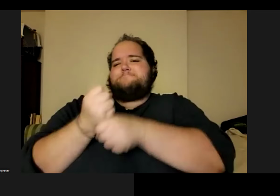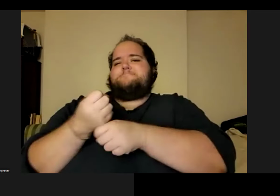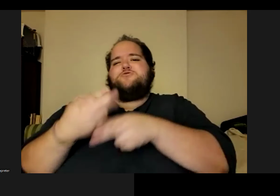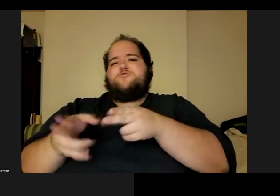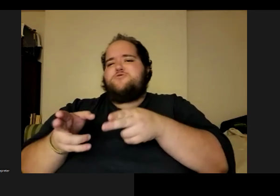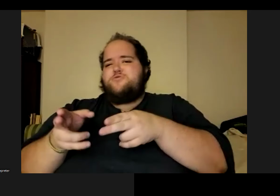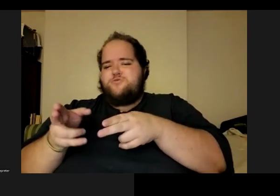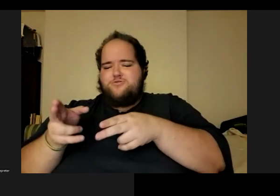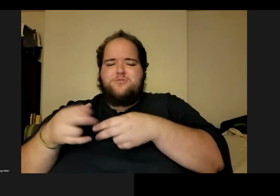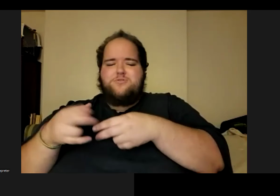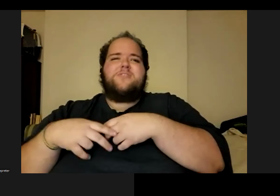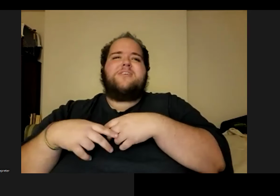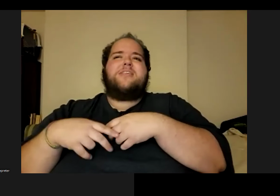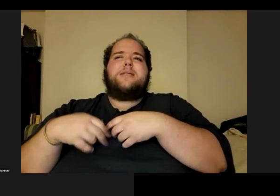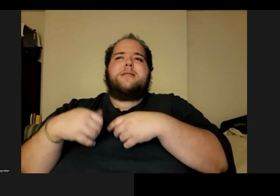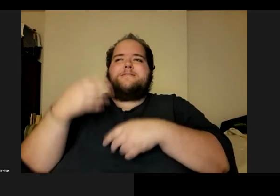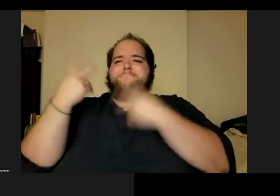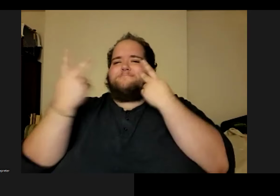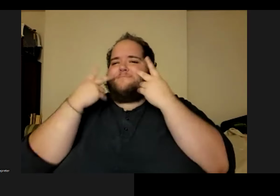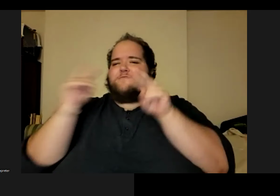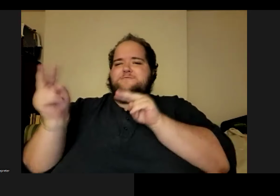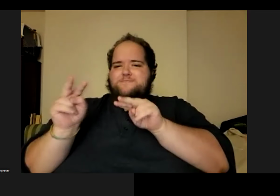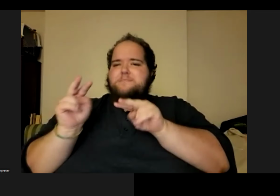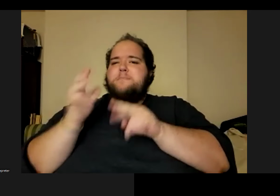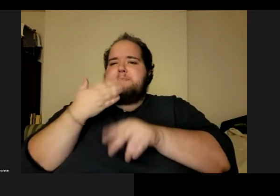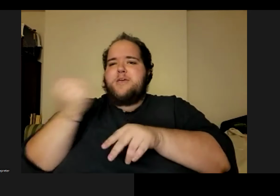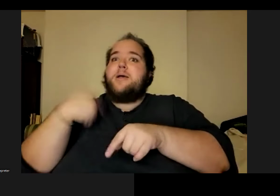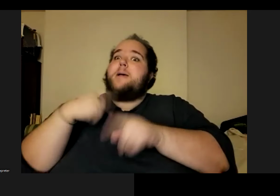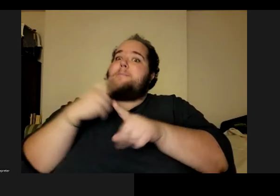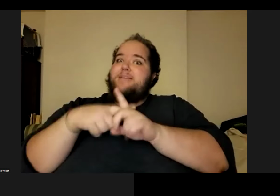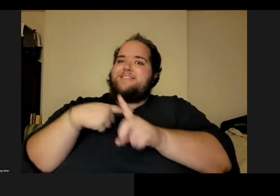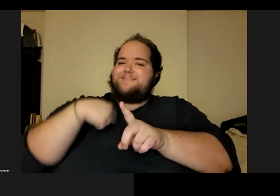Okay. And it saves you some space up here in your mind.